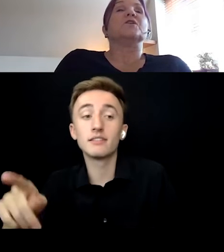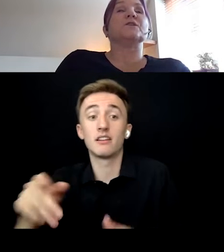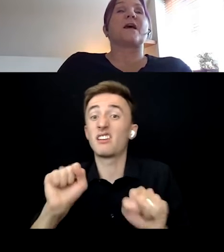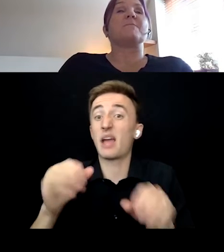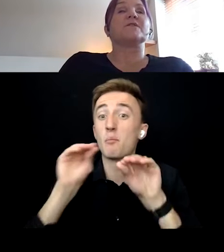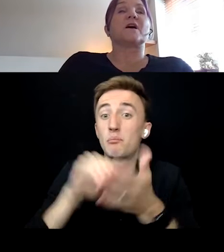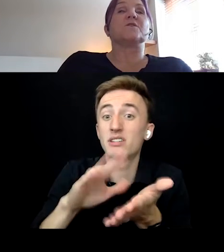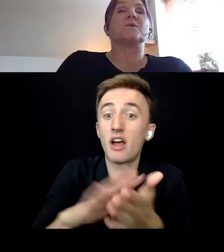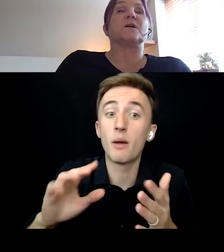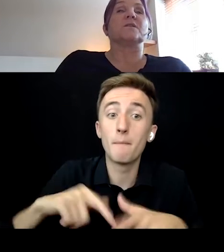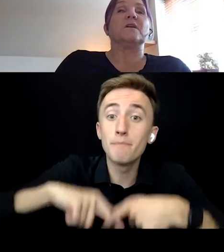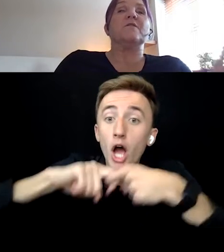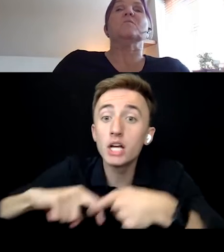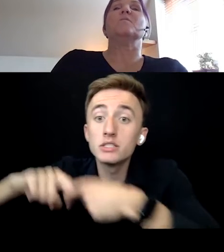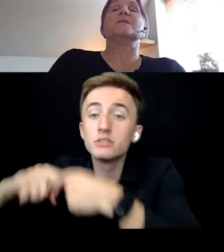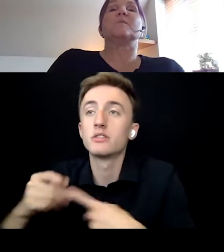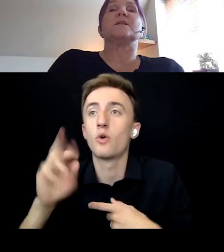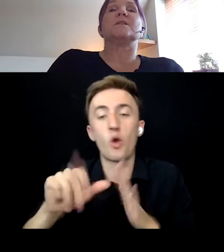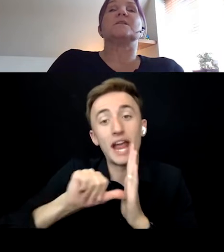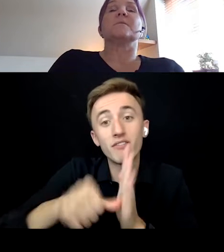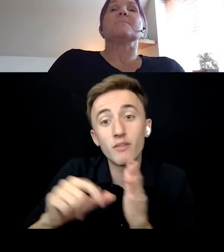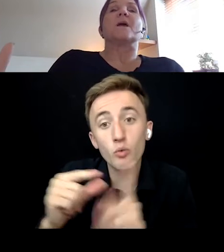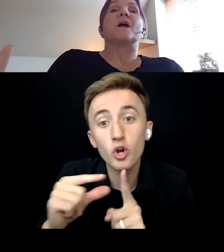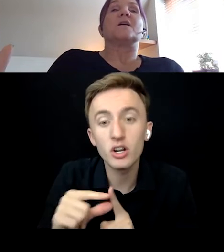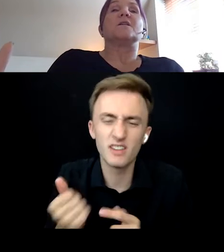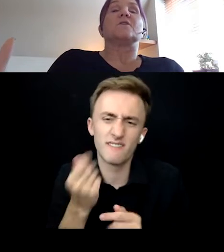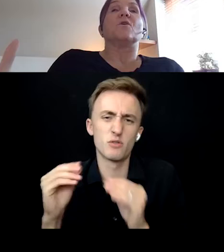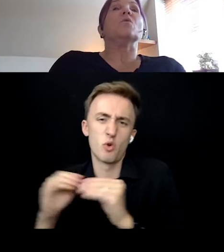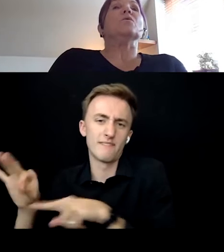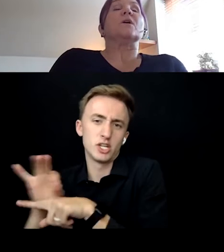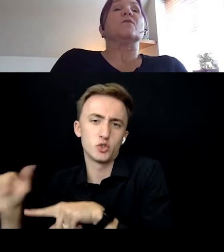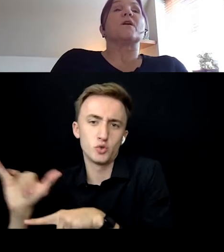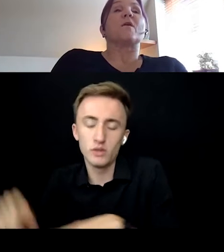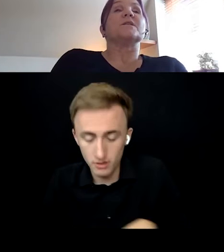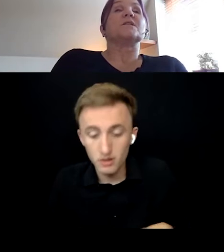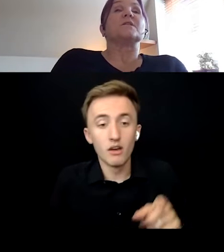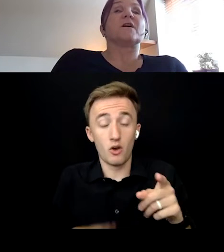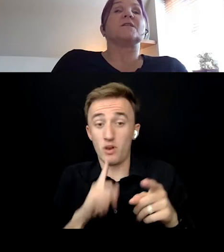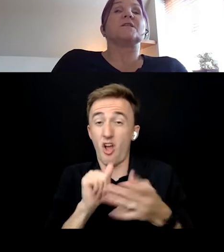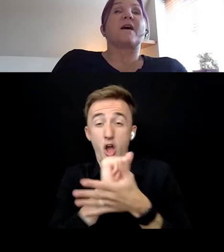can choose to emphasize words and a few more bits and pieces. And all of the home assistant devices